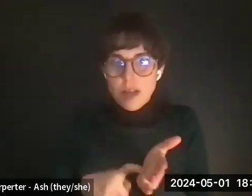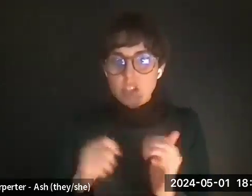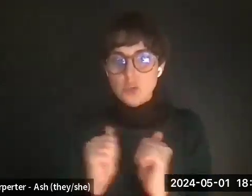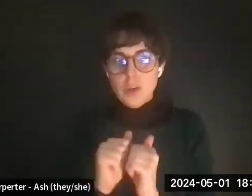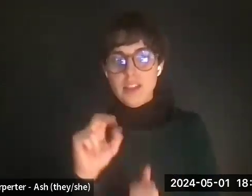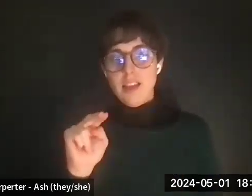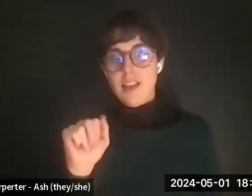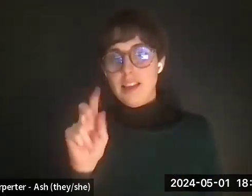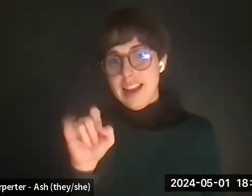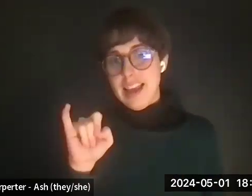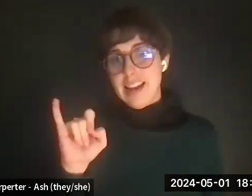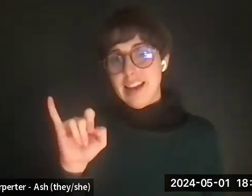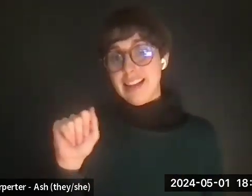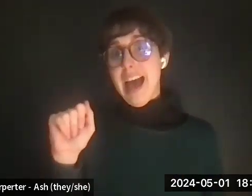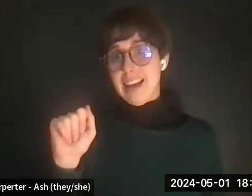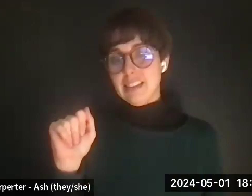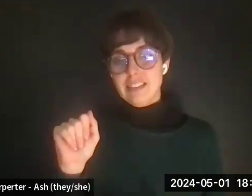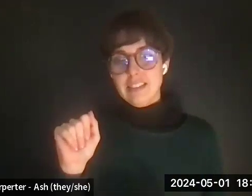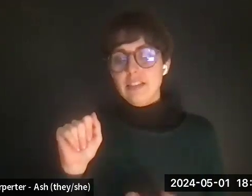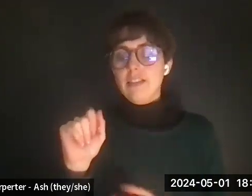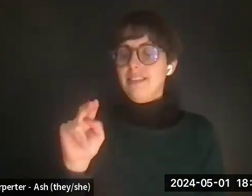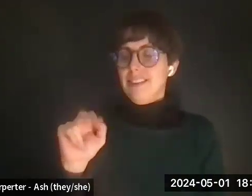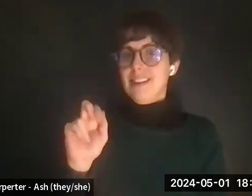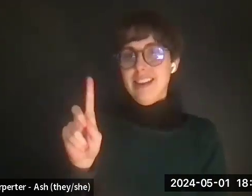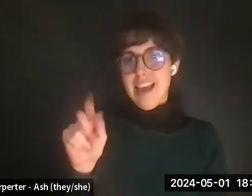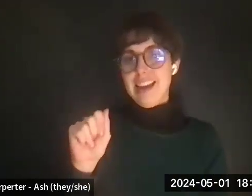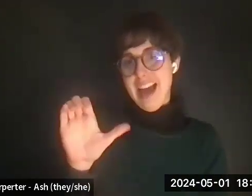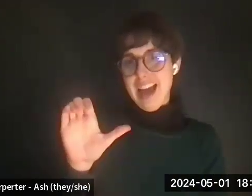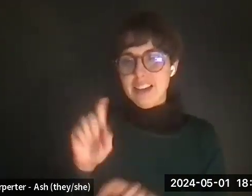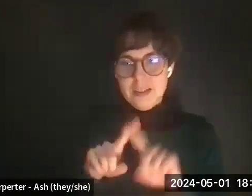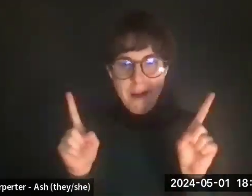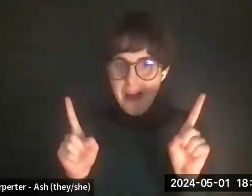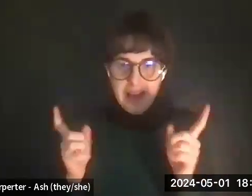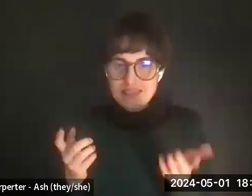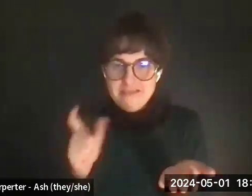and costing a lot of money, I didn't do it. I didn't continue it. So now Washington, you know, asked